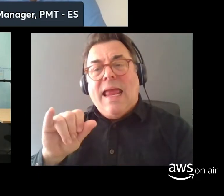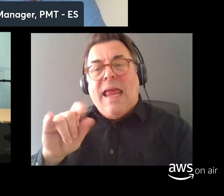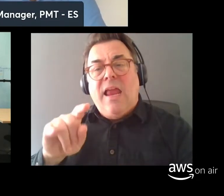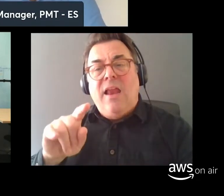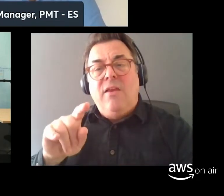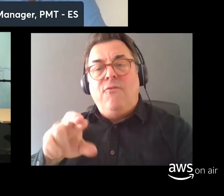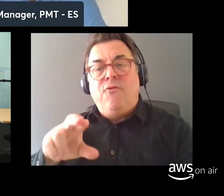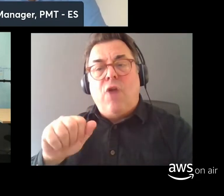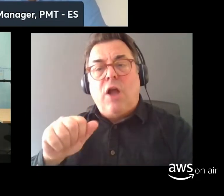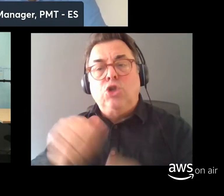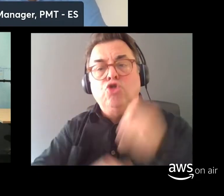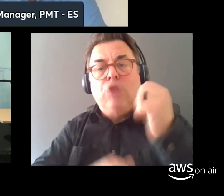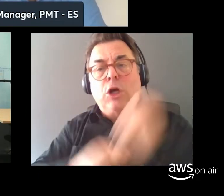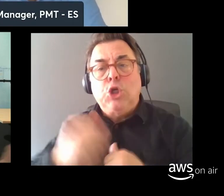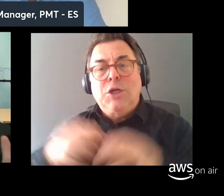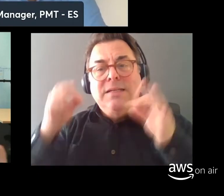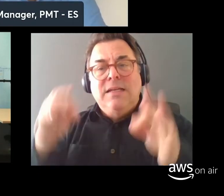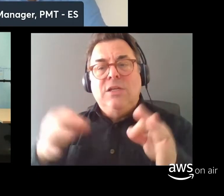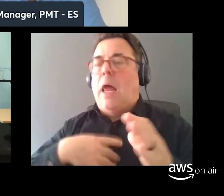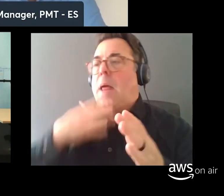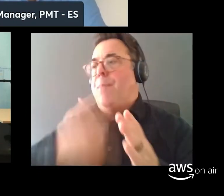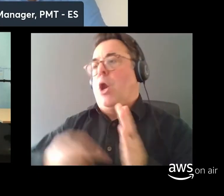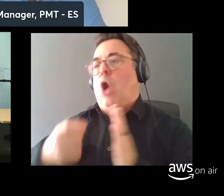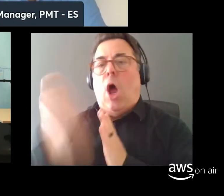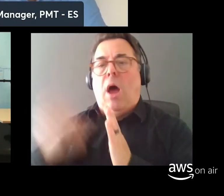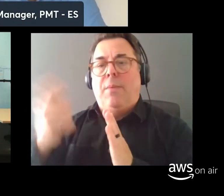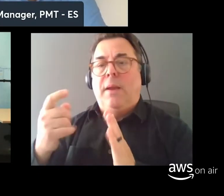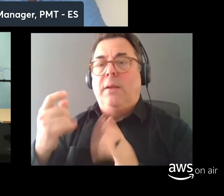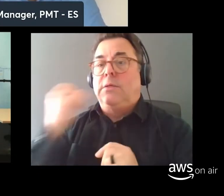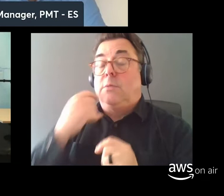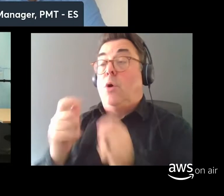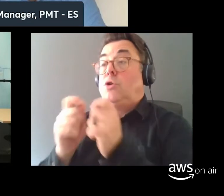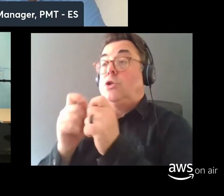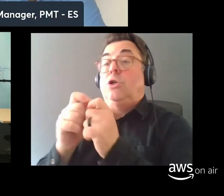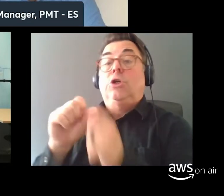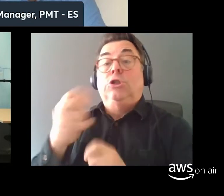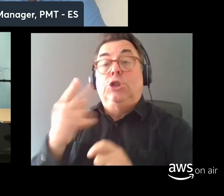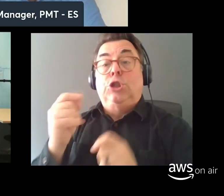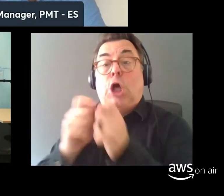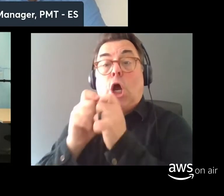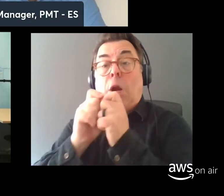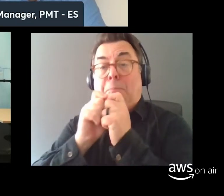Like you said, you have to re-shard or take something down off of production for a while